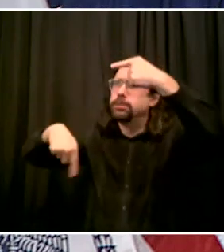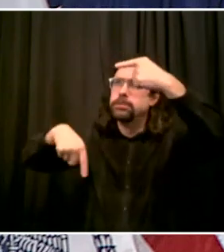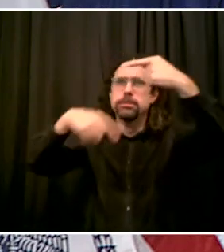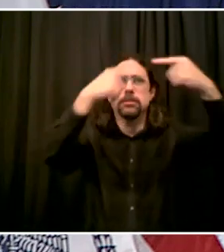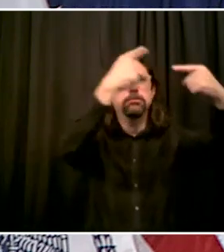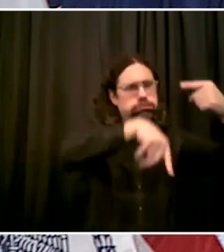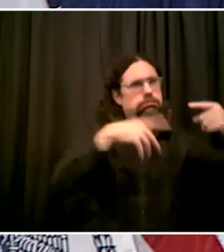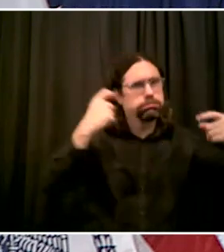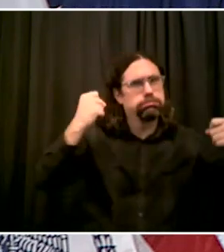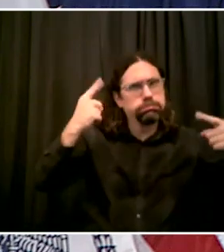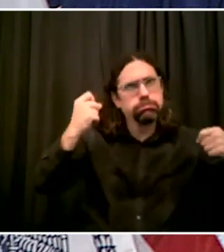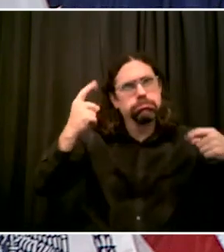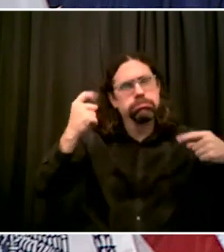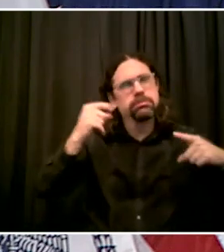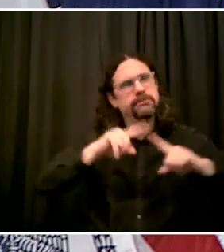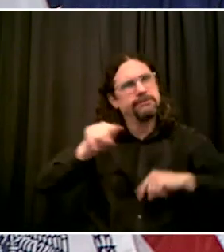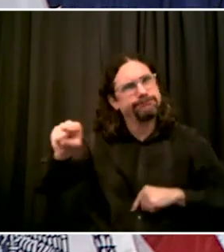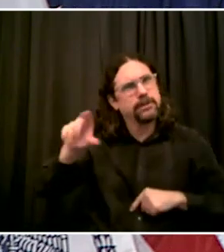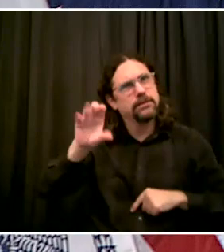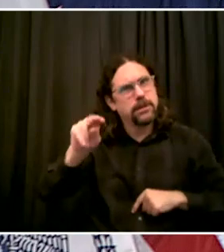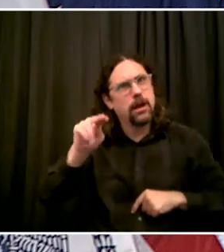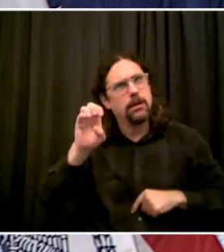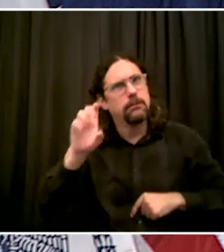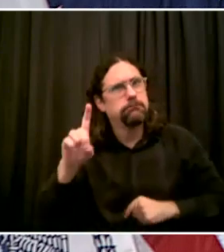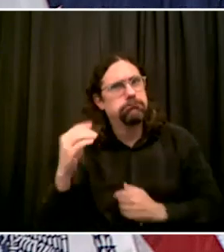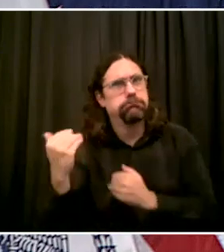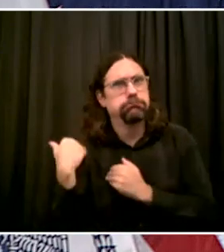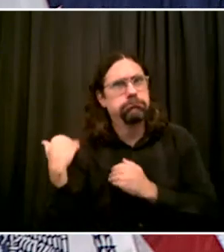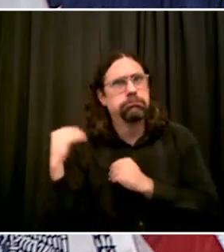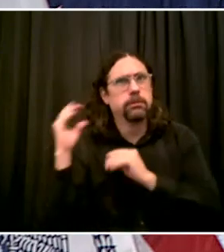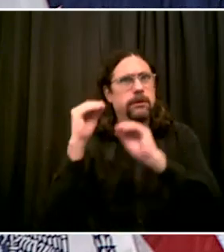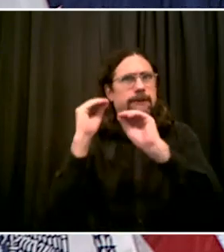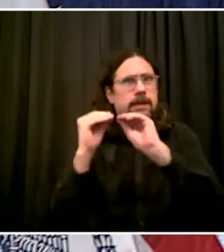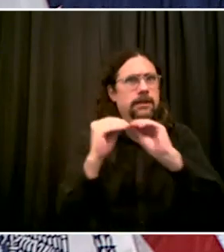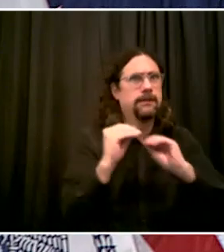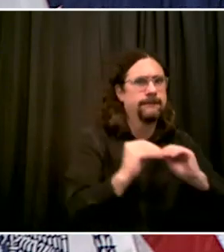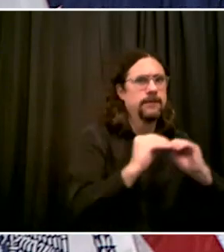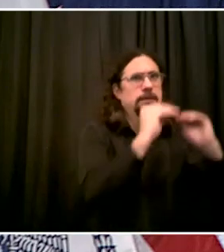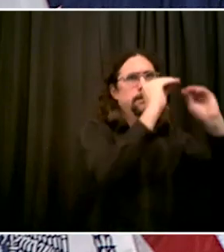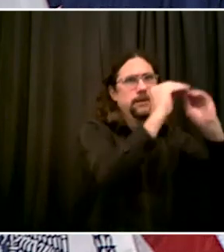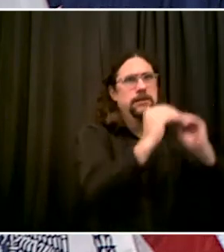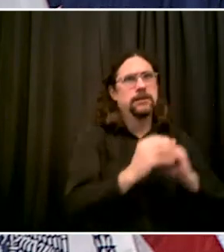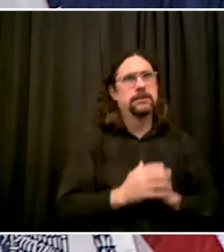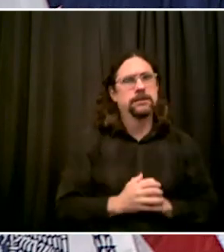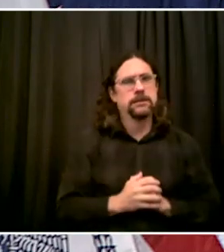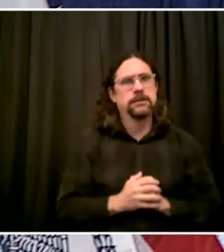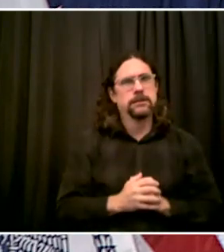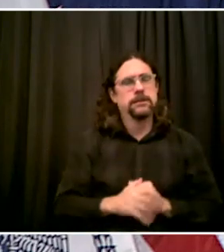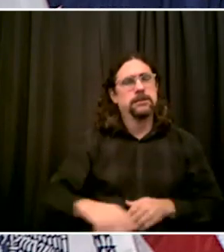TO AUTHORIZE AN EMERGENCY DECLARATION. THIS CERTAINLY SHOUD LBEA STATE OF EMERGENCY AND THEN THAT WOULD HELP US TO